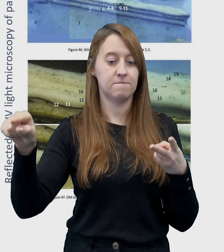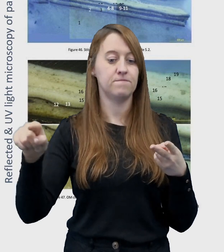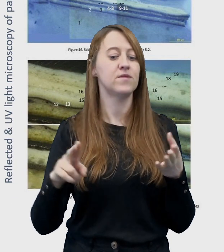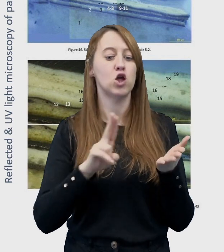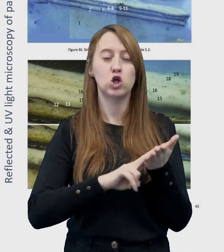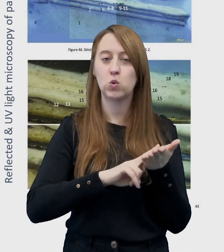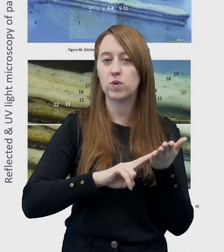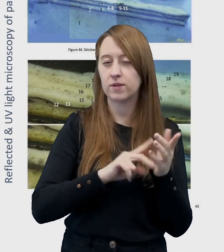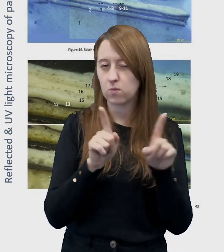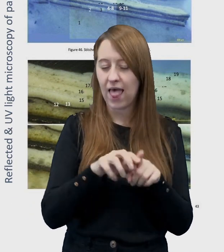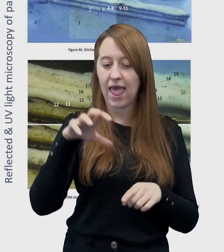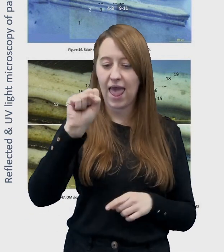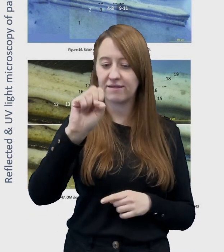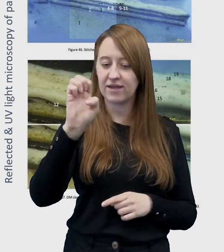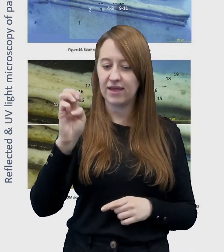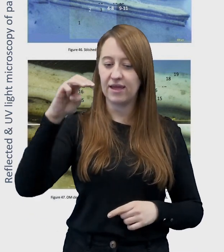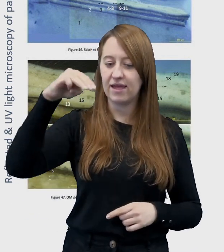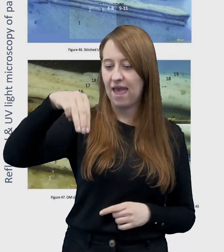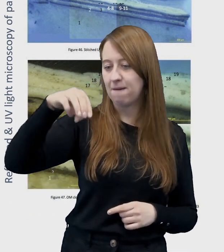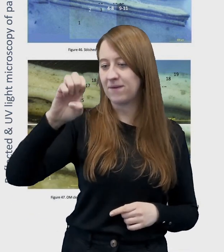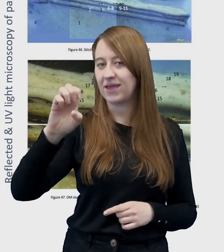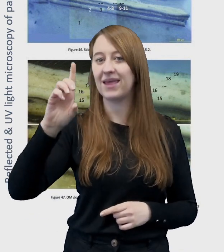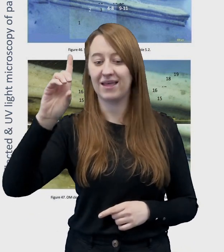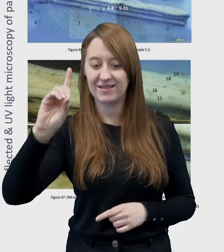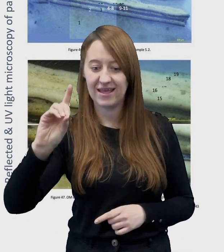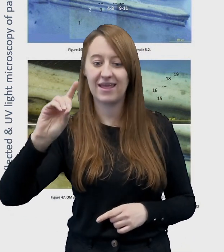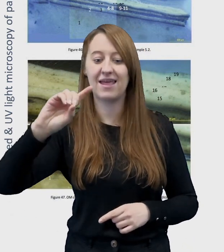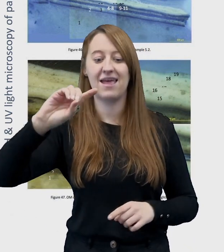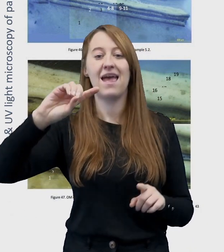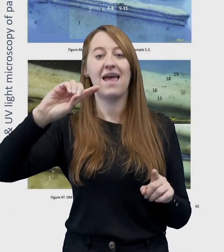Scanning Electron Microscopy and Energy Dispersive X-ray